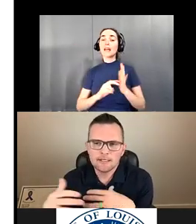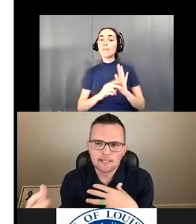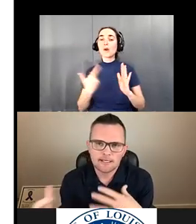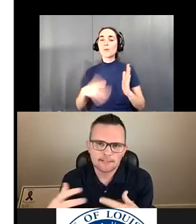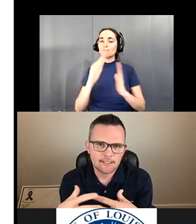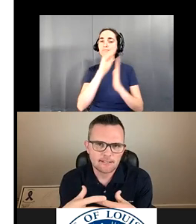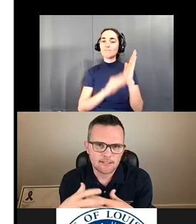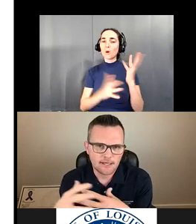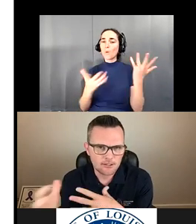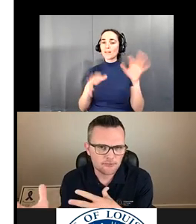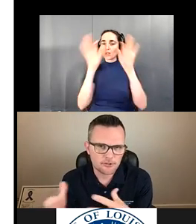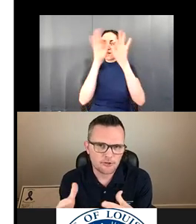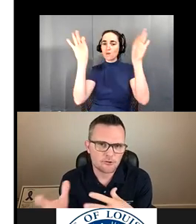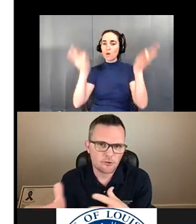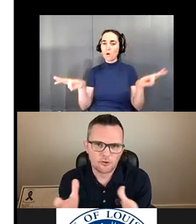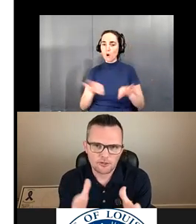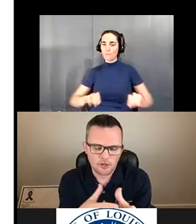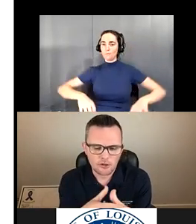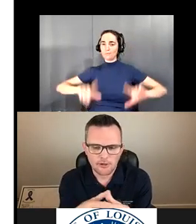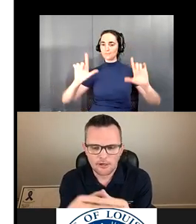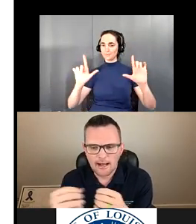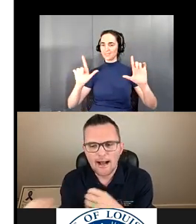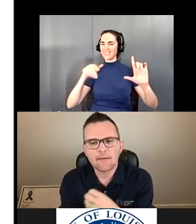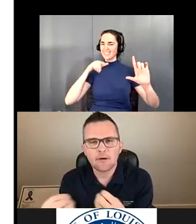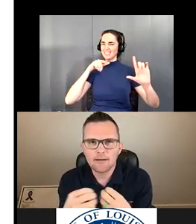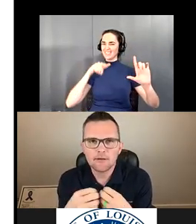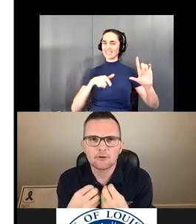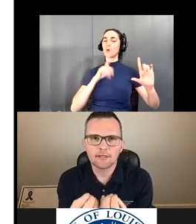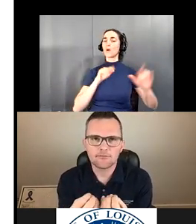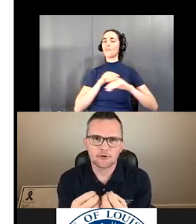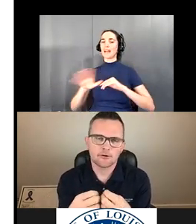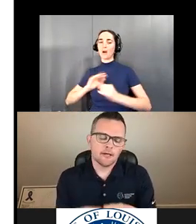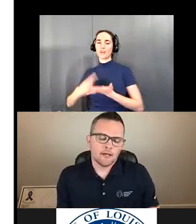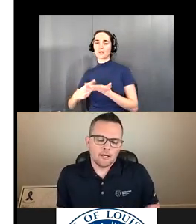And this kind of sets the stage of disclosure what we're going to talk about, I'm a believer